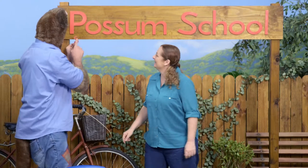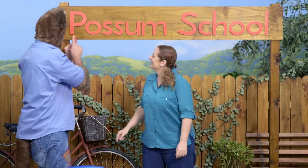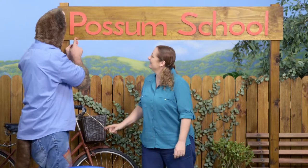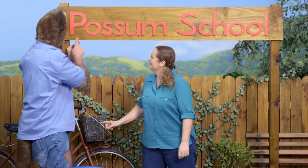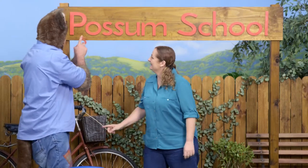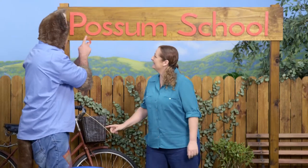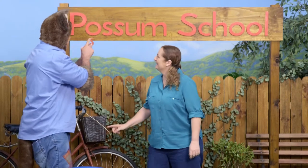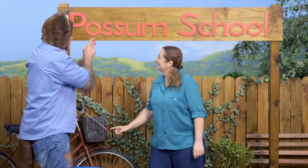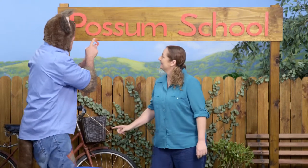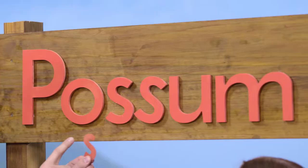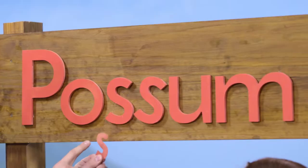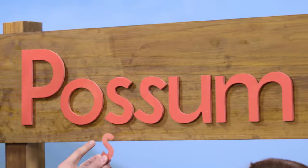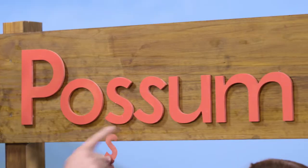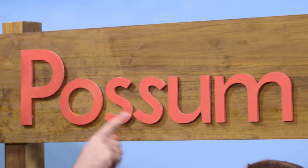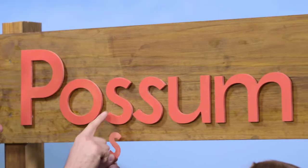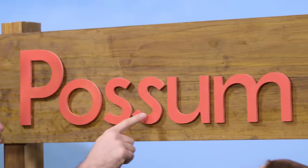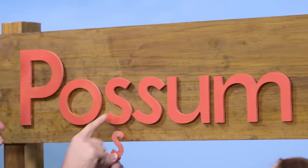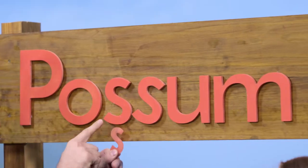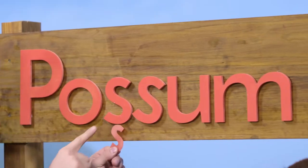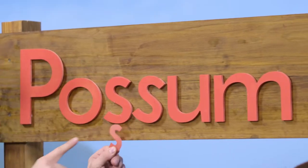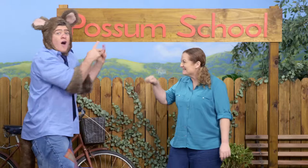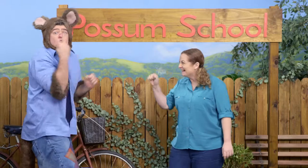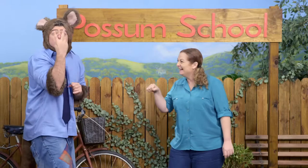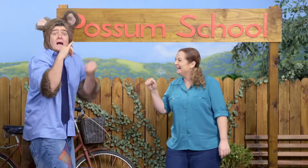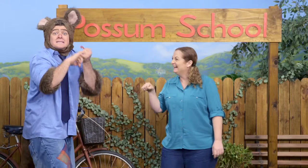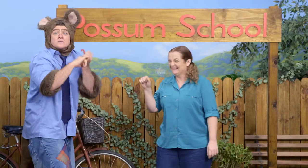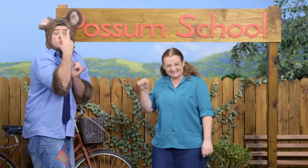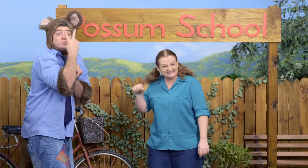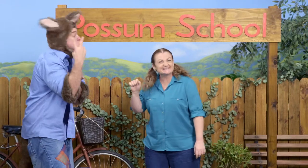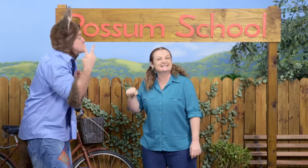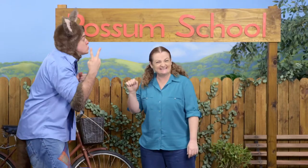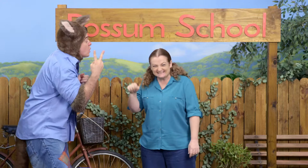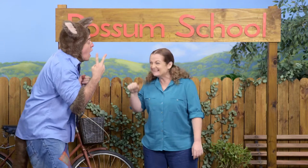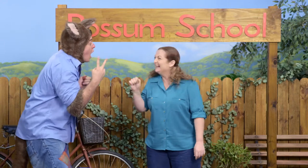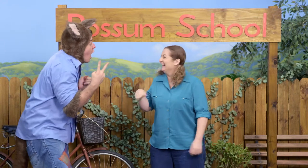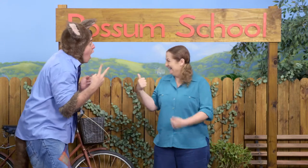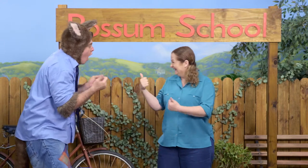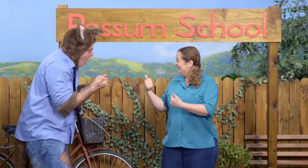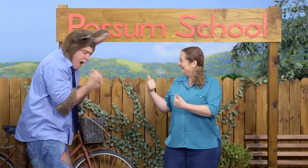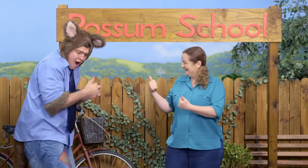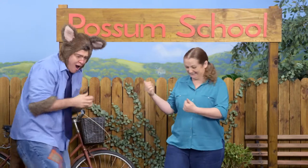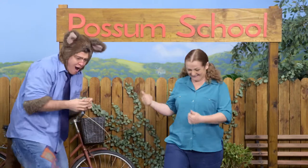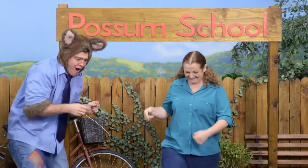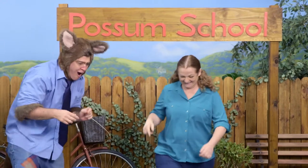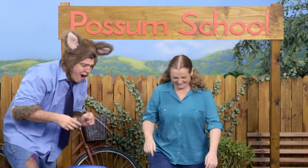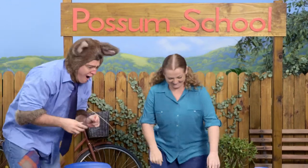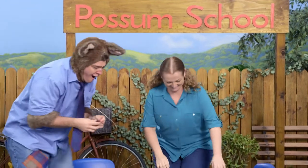Hm. Oh. I have two S's. That's right. Great.